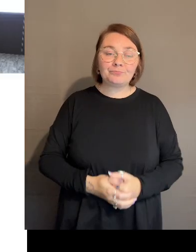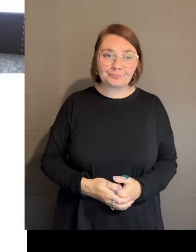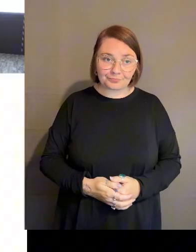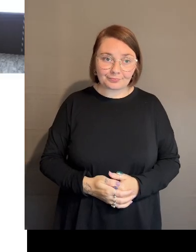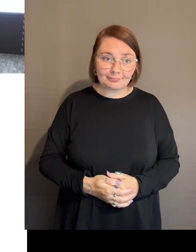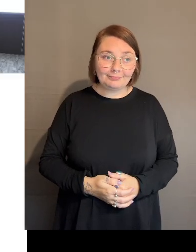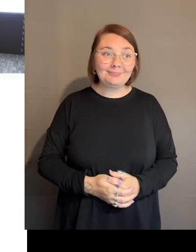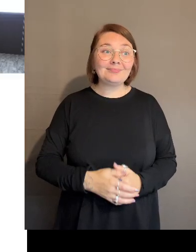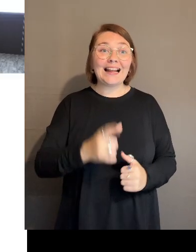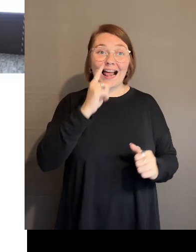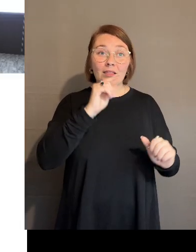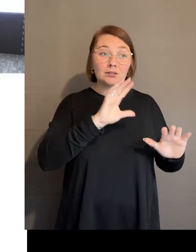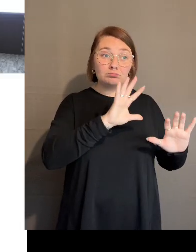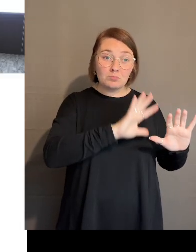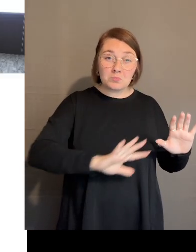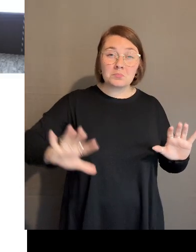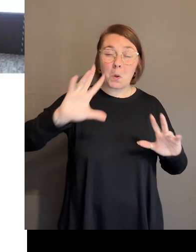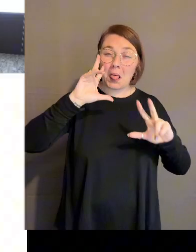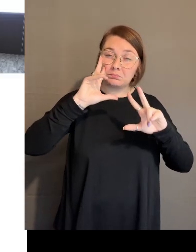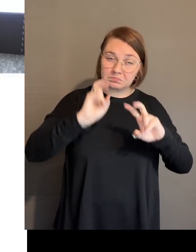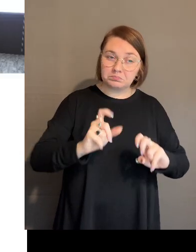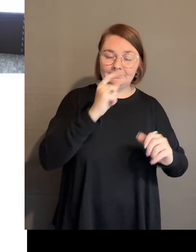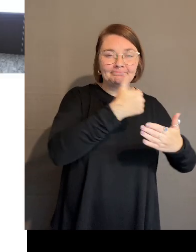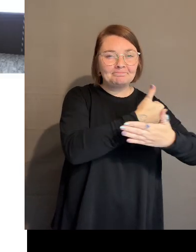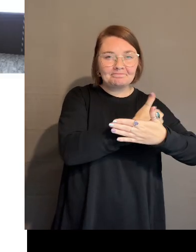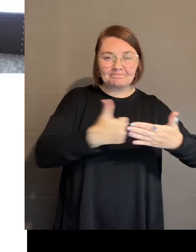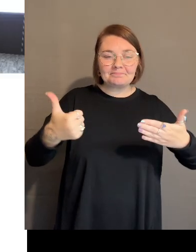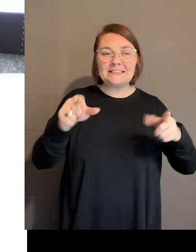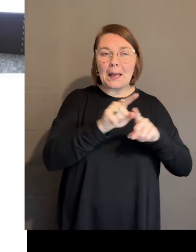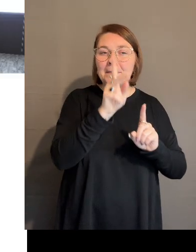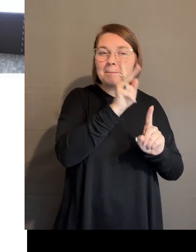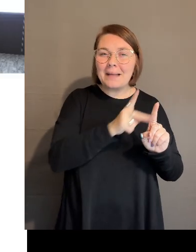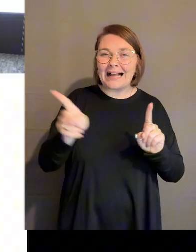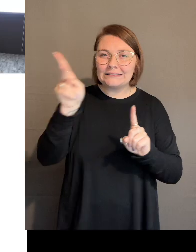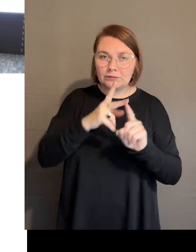And across all analyses, a consistent pattern emerged.